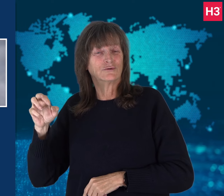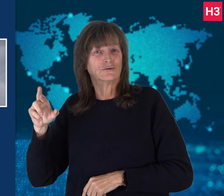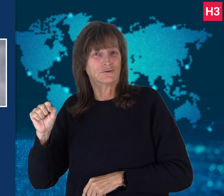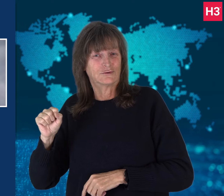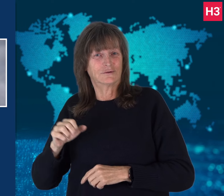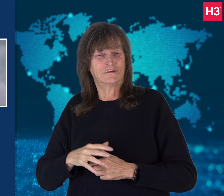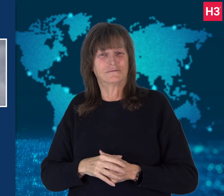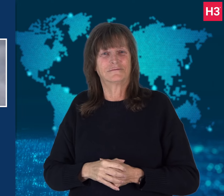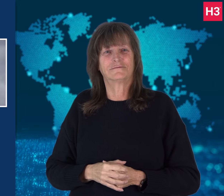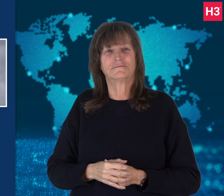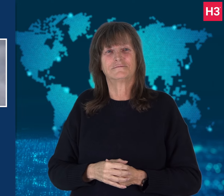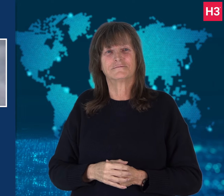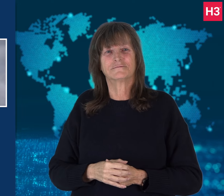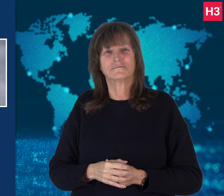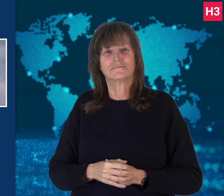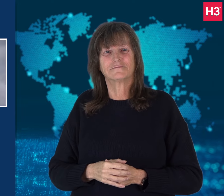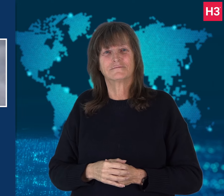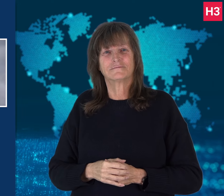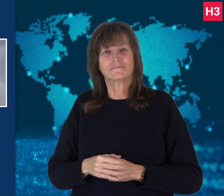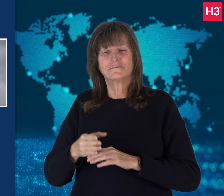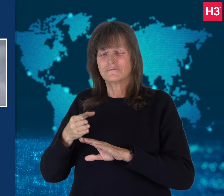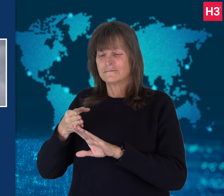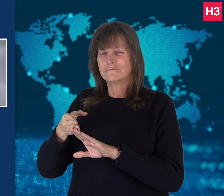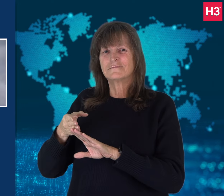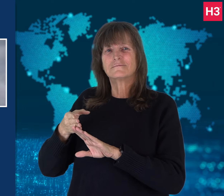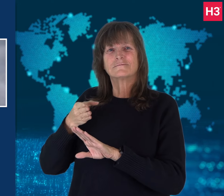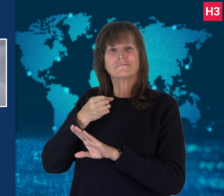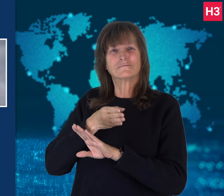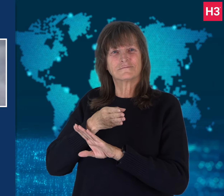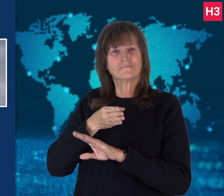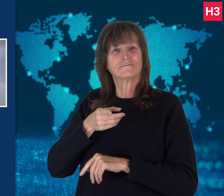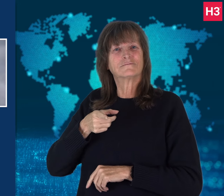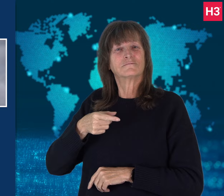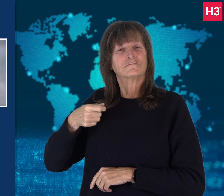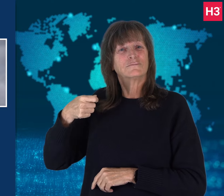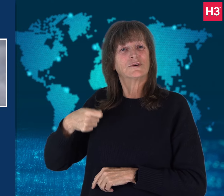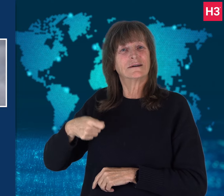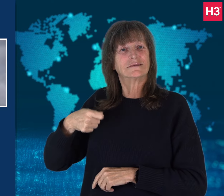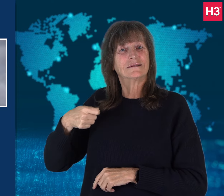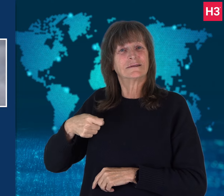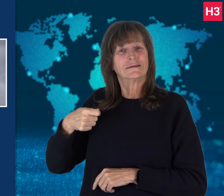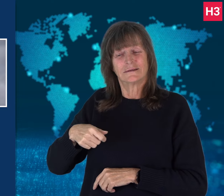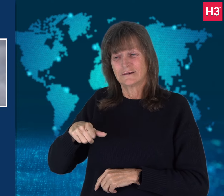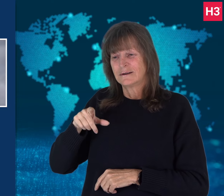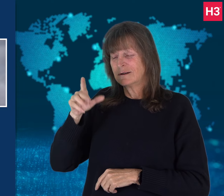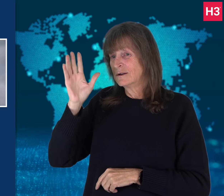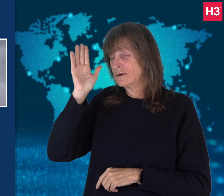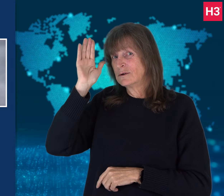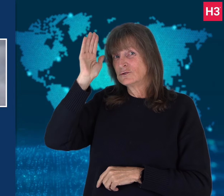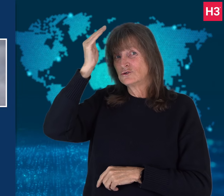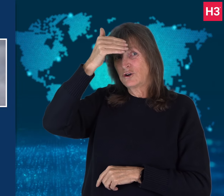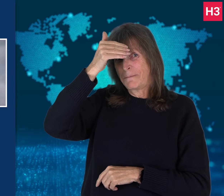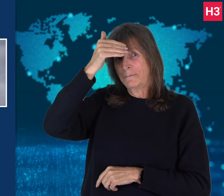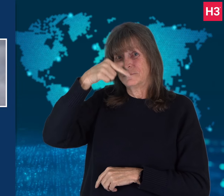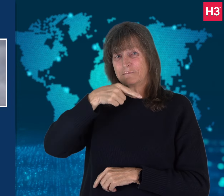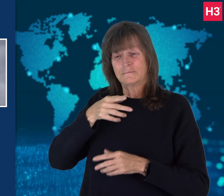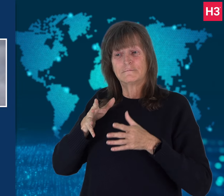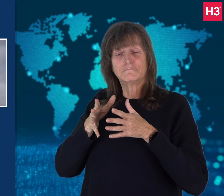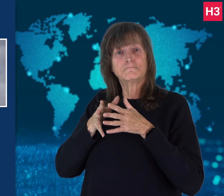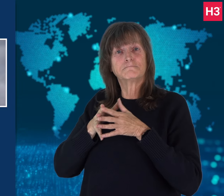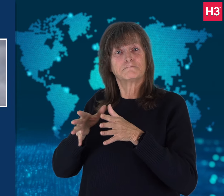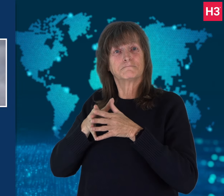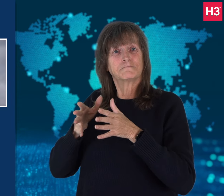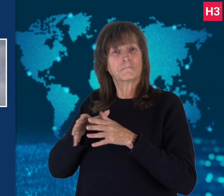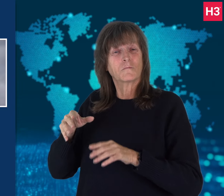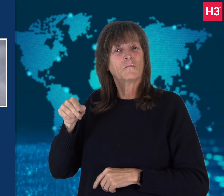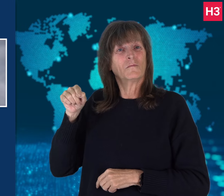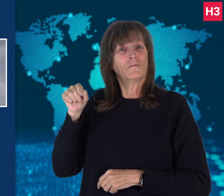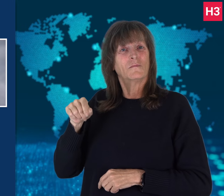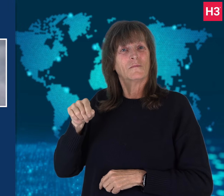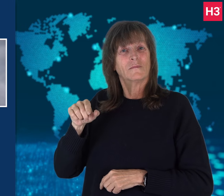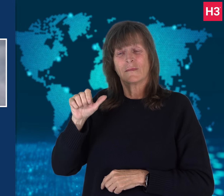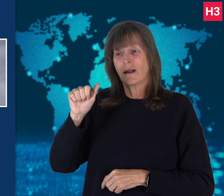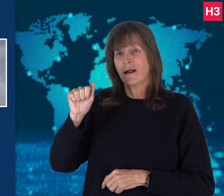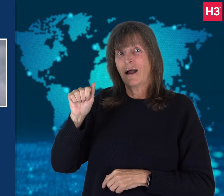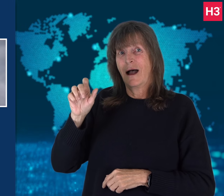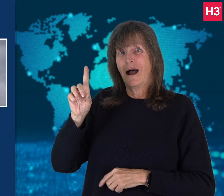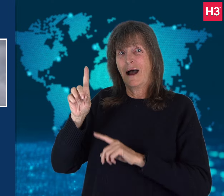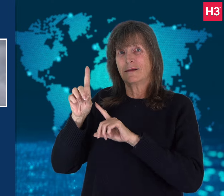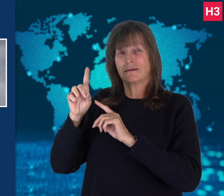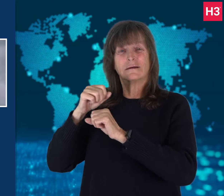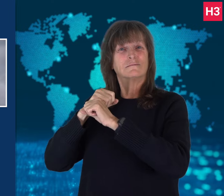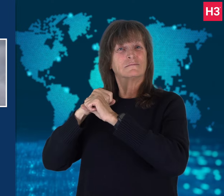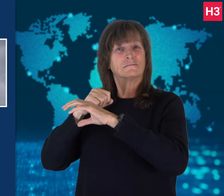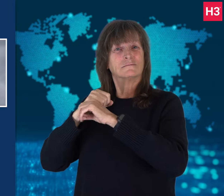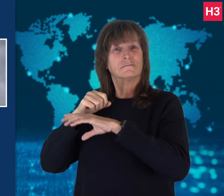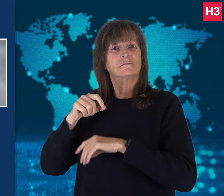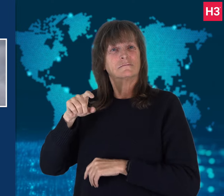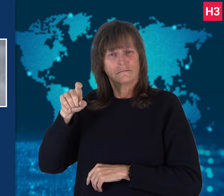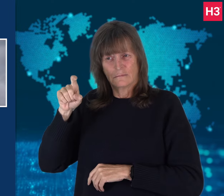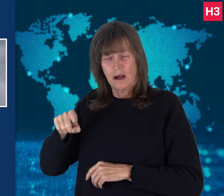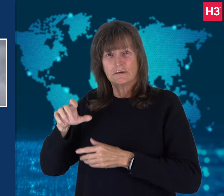the Los Angeles Dodgers. Former President Donald Trump said